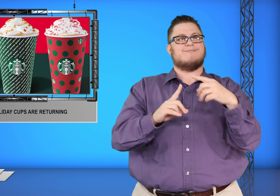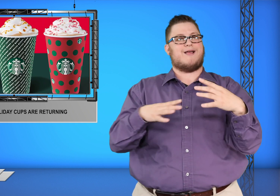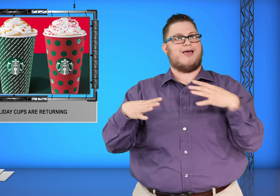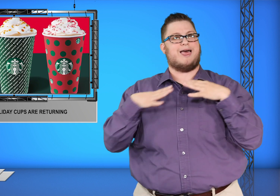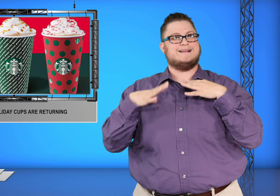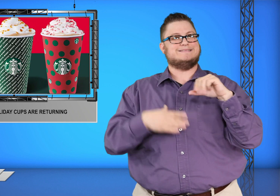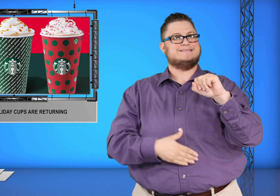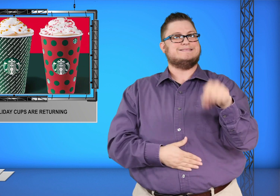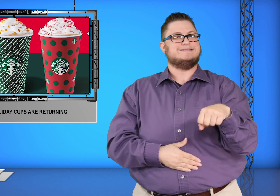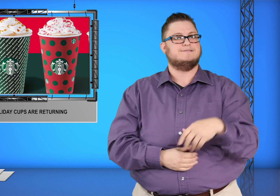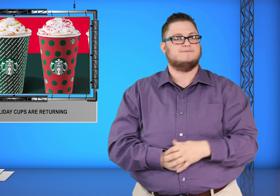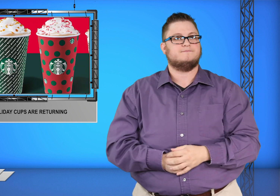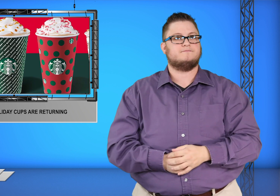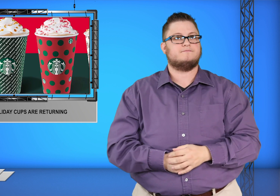holiday season.